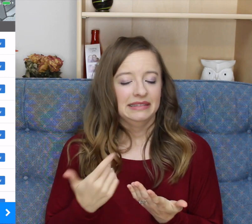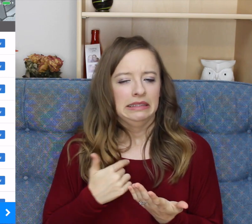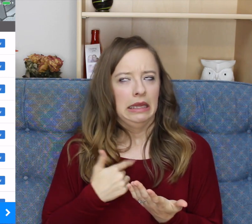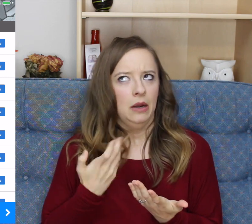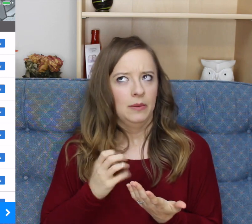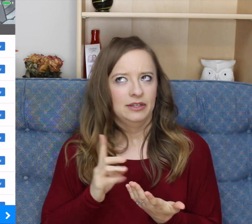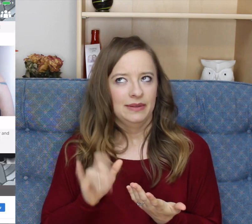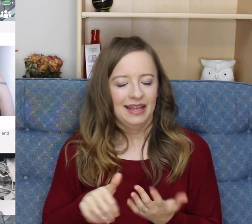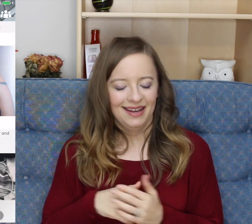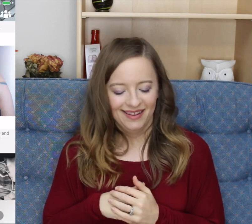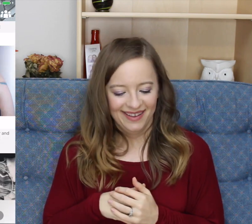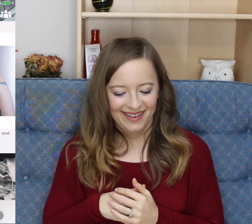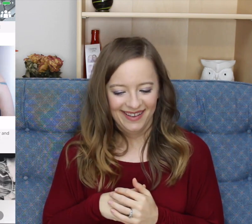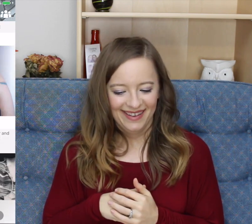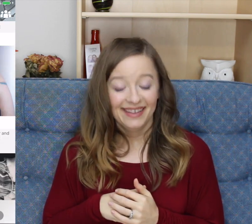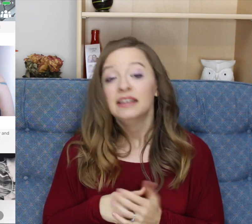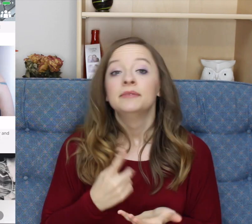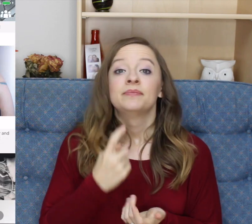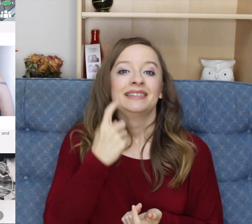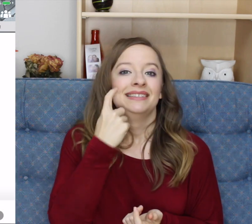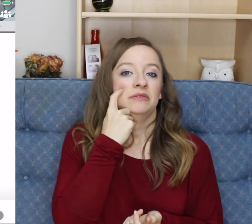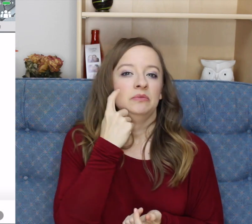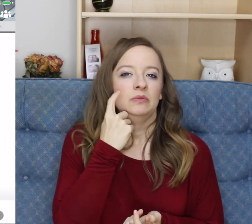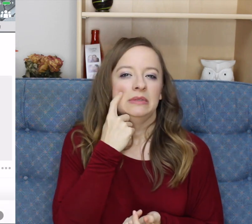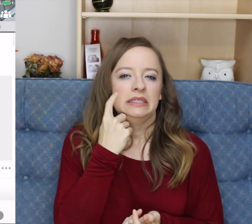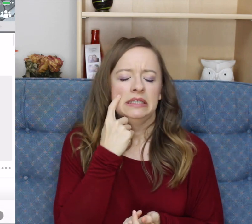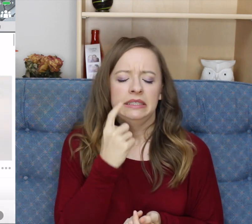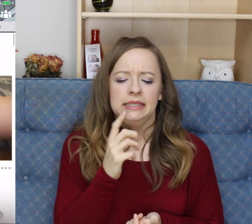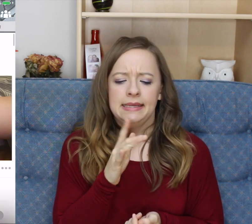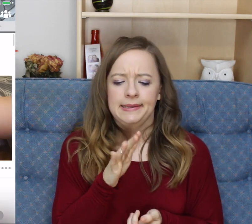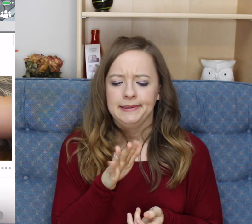I don't want to do this. The latest one that I did